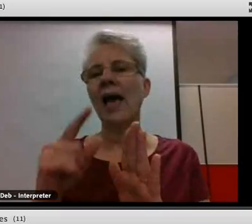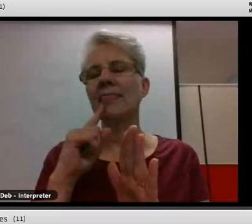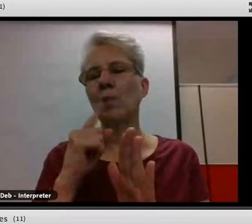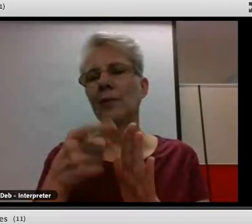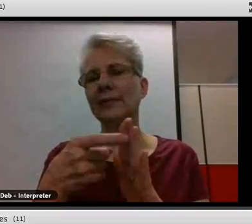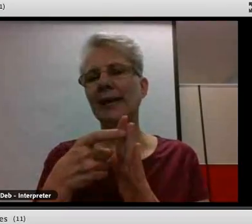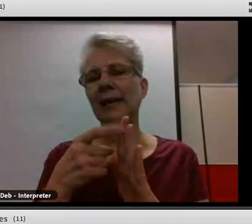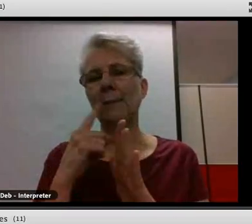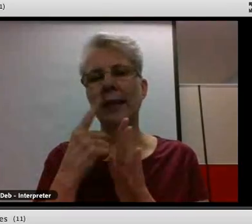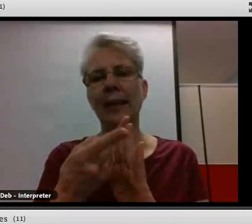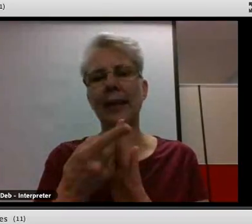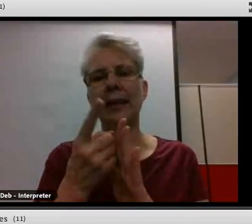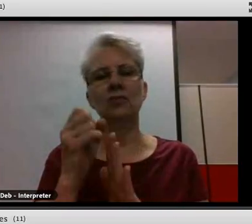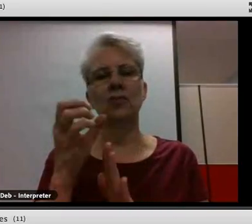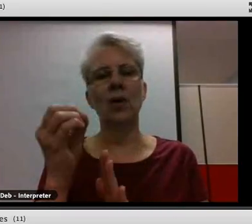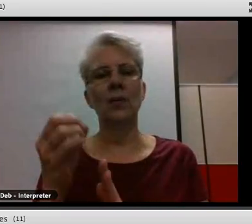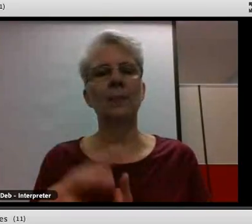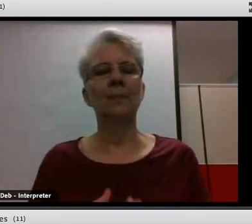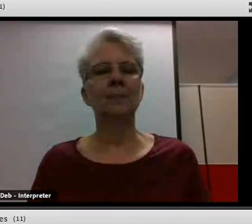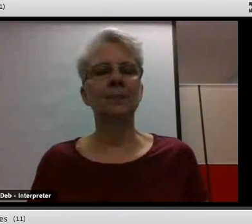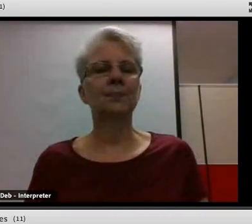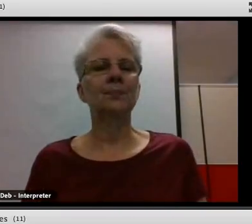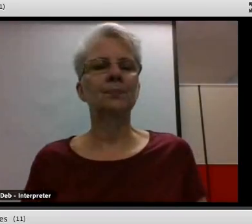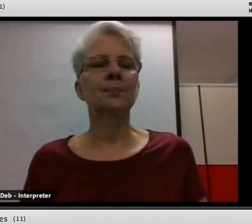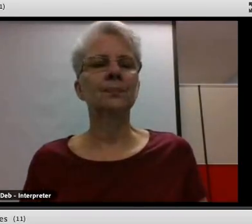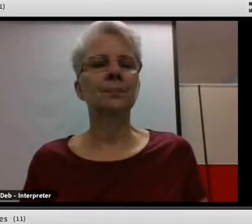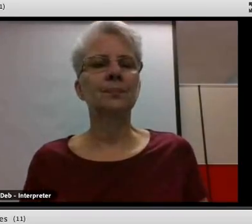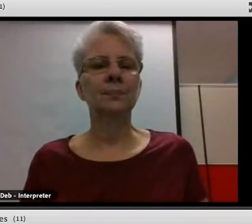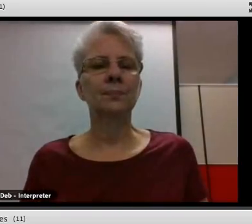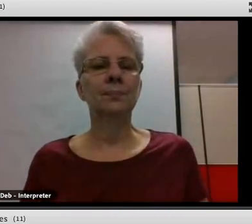and making it personable to your --